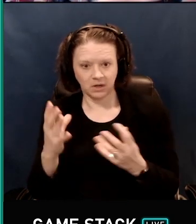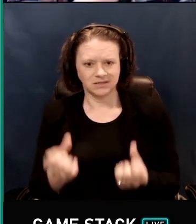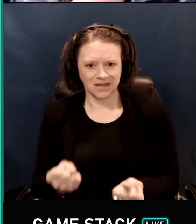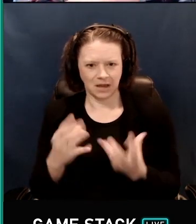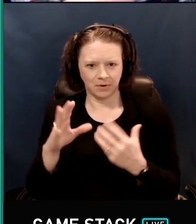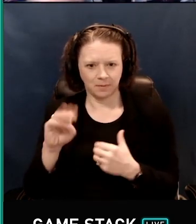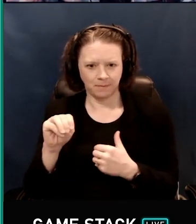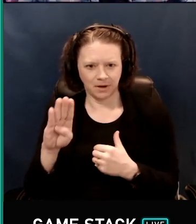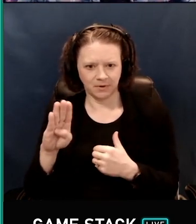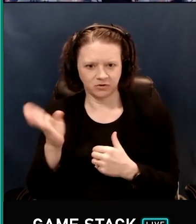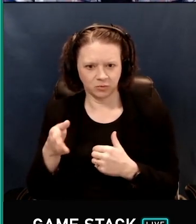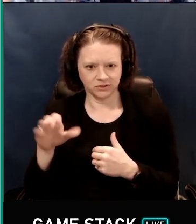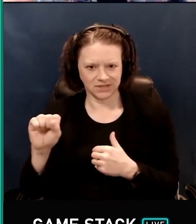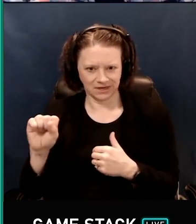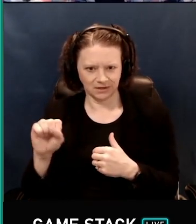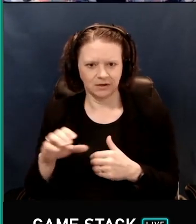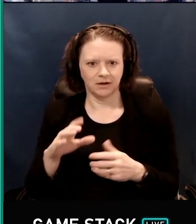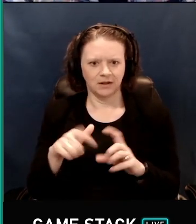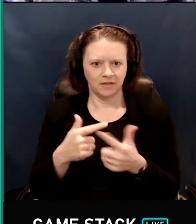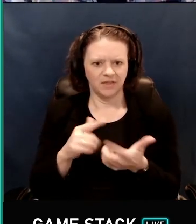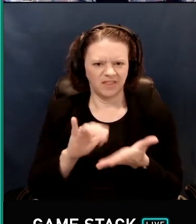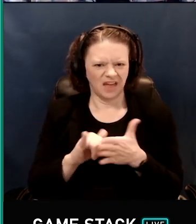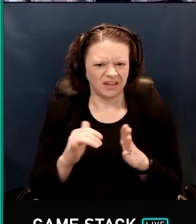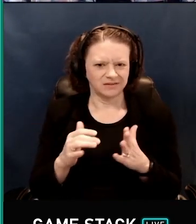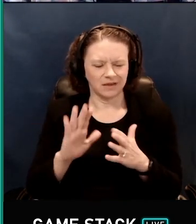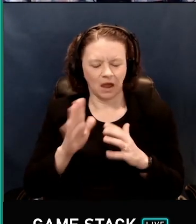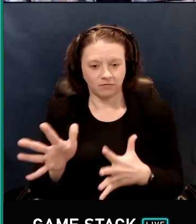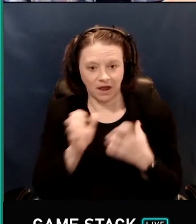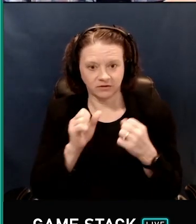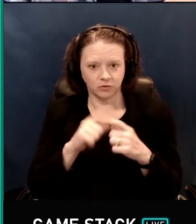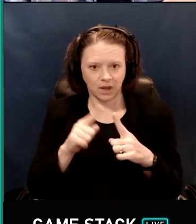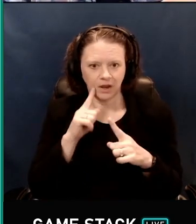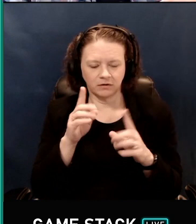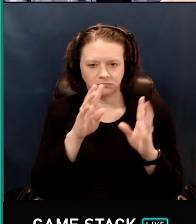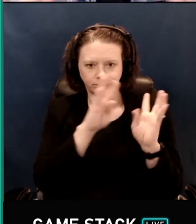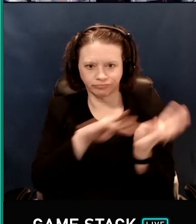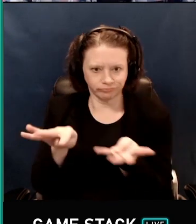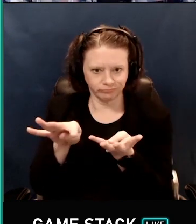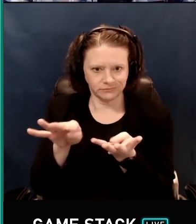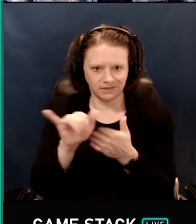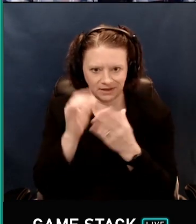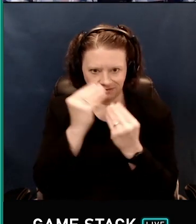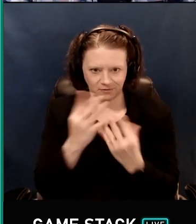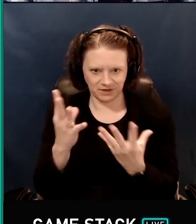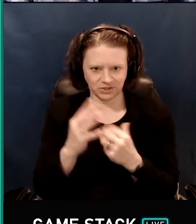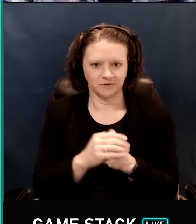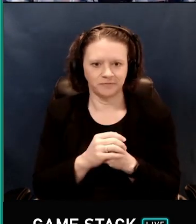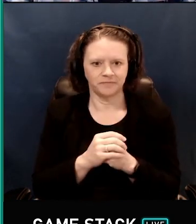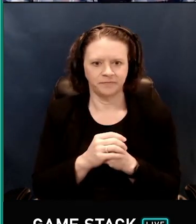which you can transfer from point A to point B. And that means that the time to load the data is X over